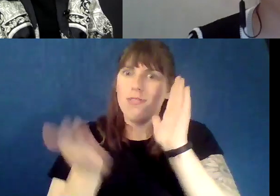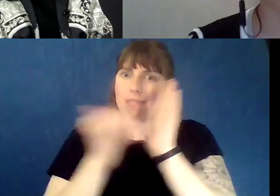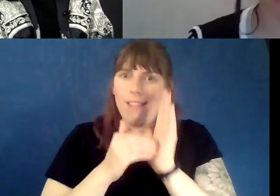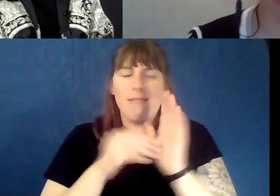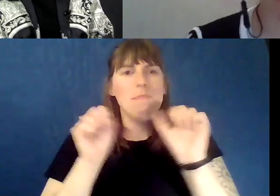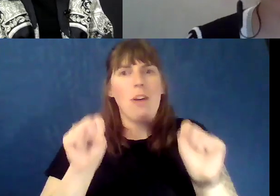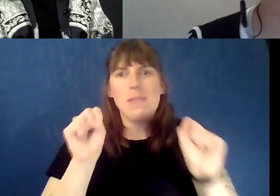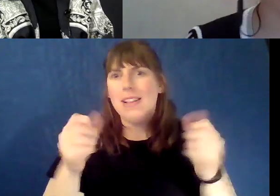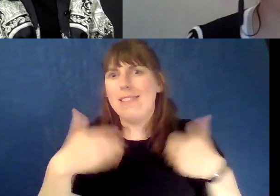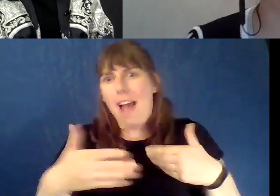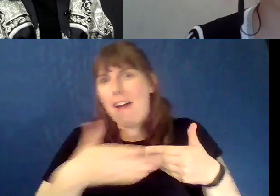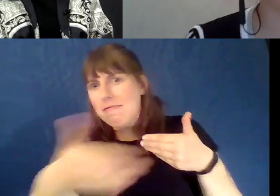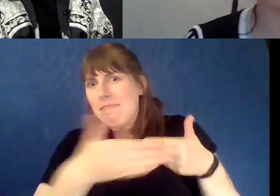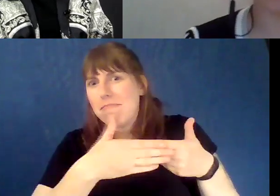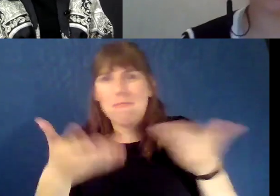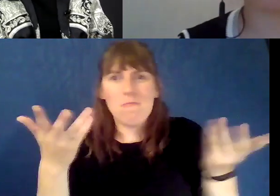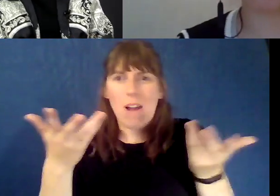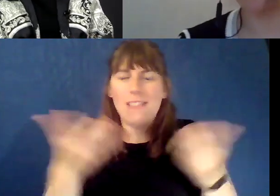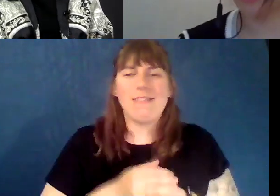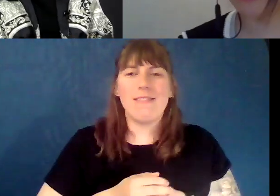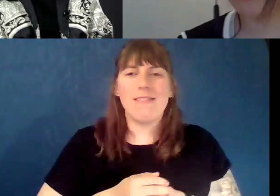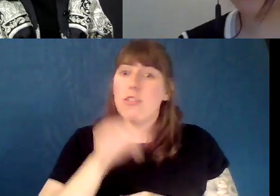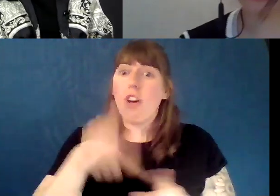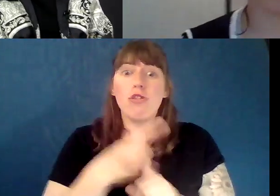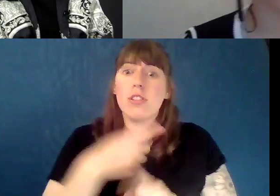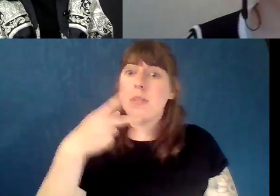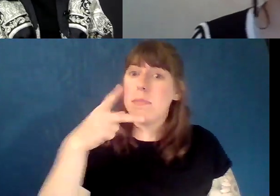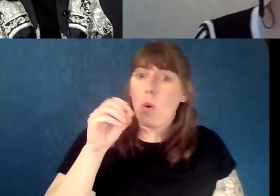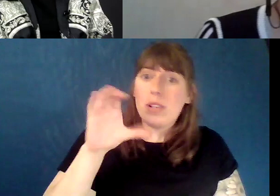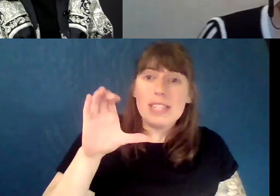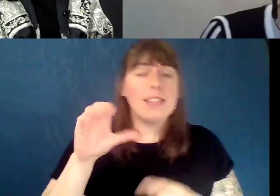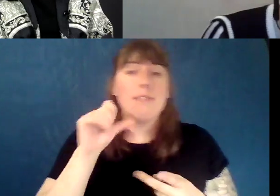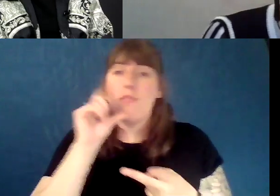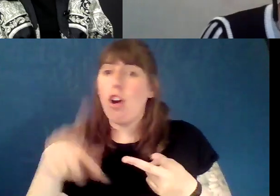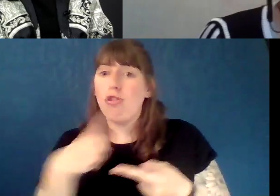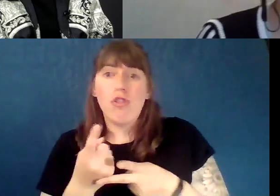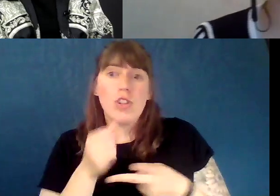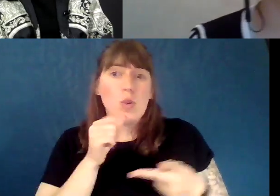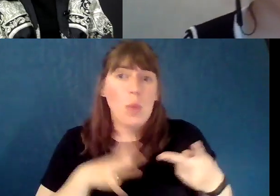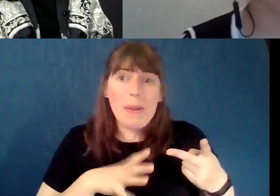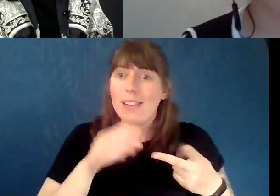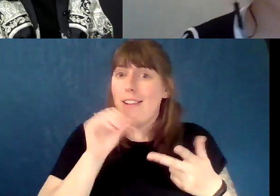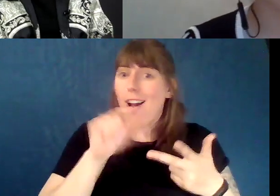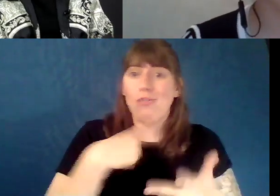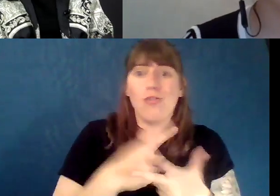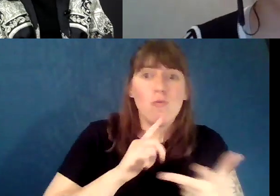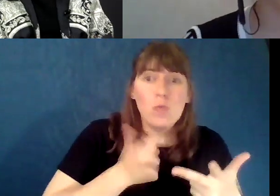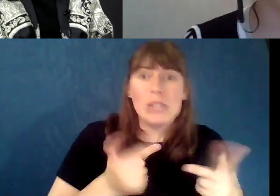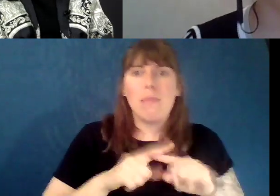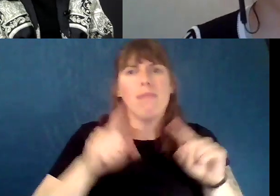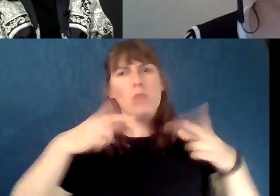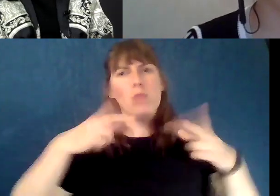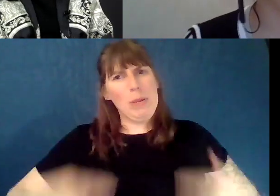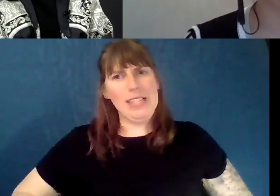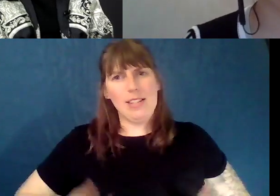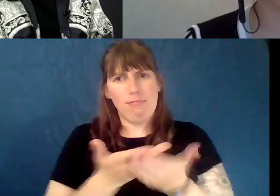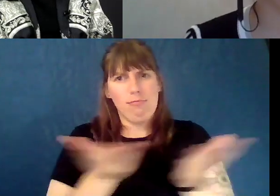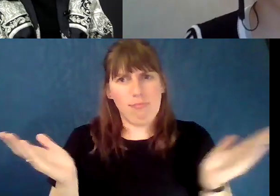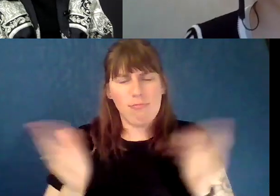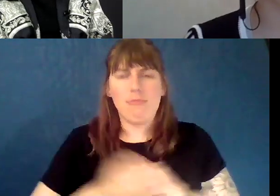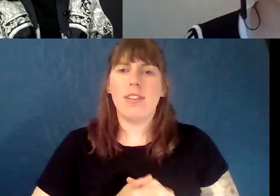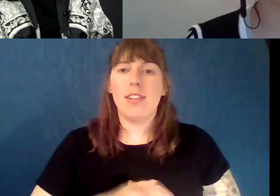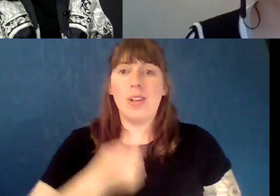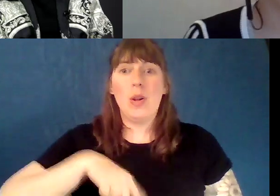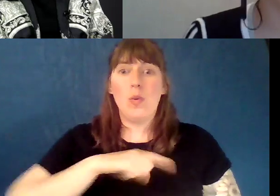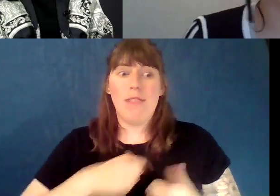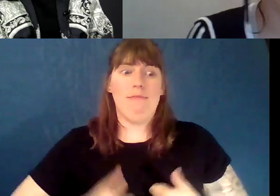to us all, not just as people of colour, not just as women, but I think as humans living on this